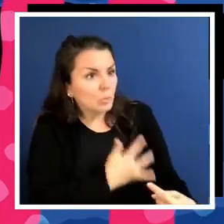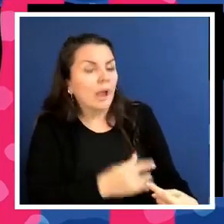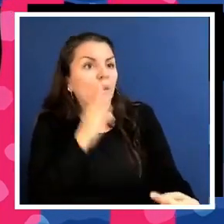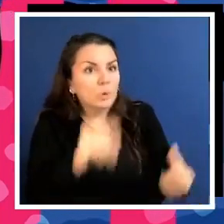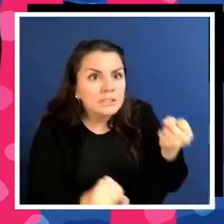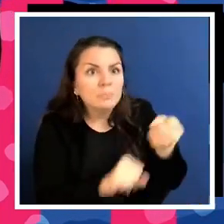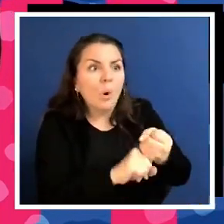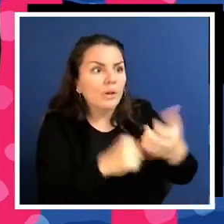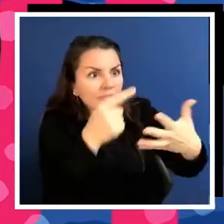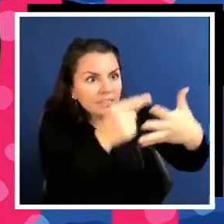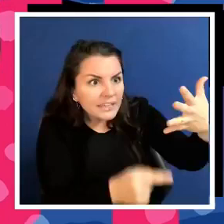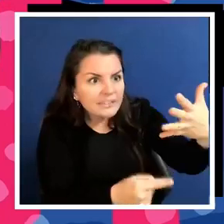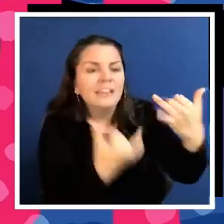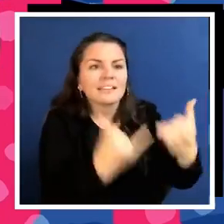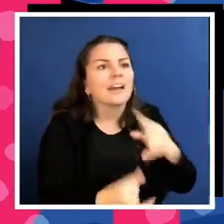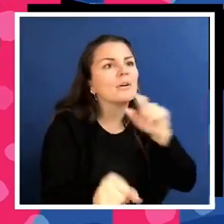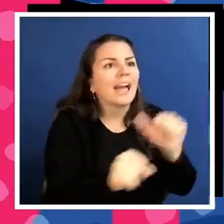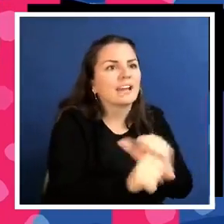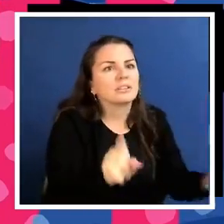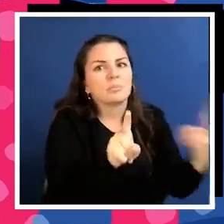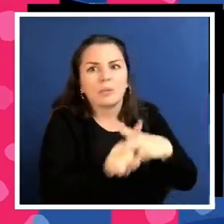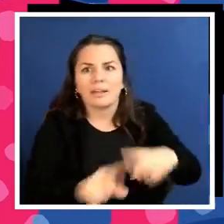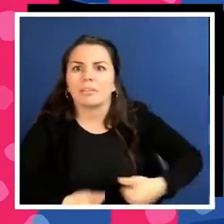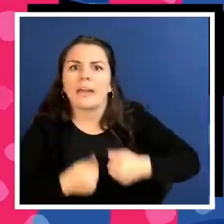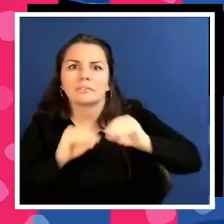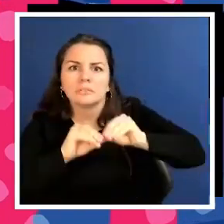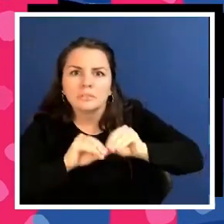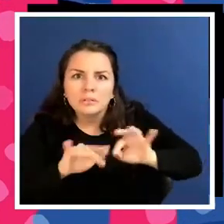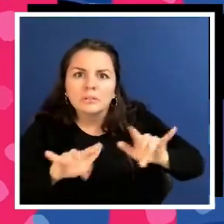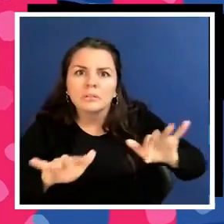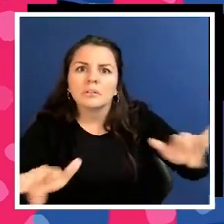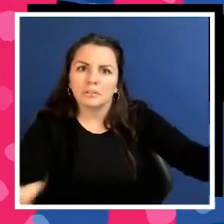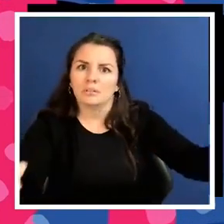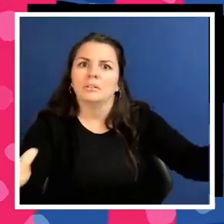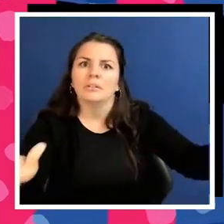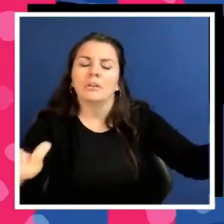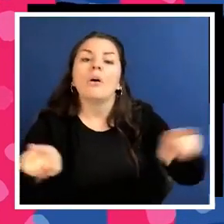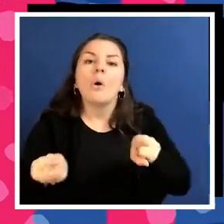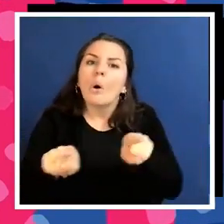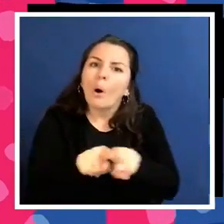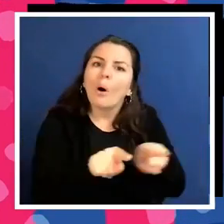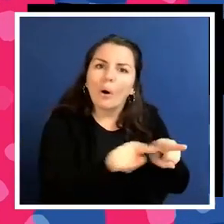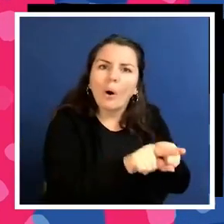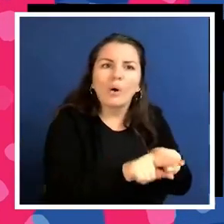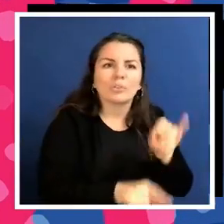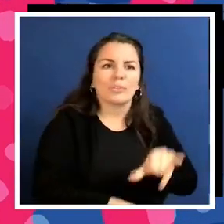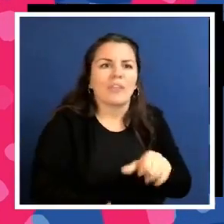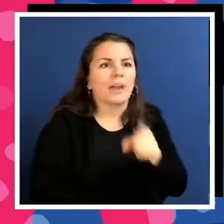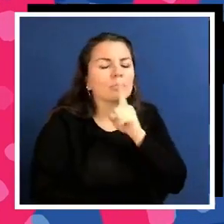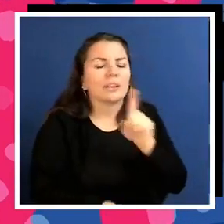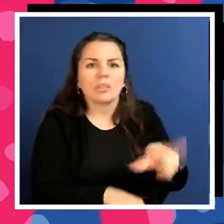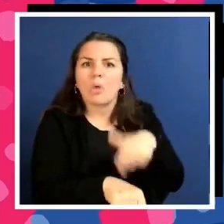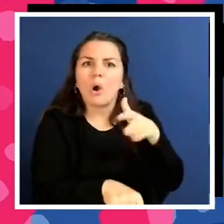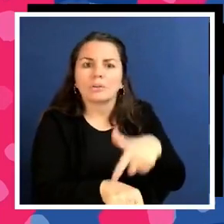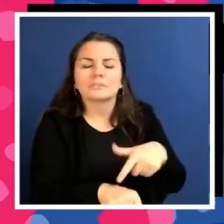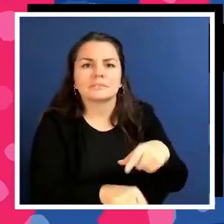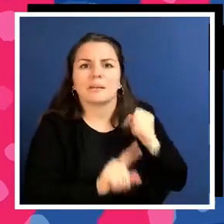POLICY IS ABOUT. THIS POLICY IS ABOUT MAKING GOOD ON THE COMMITMENTS THAT